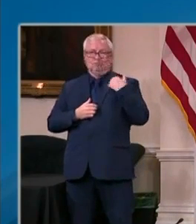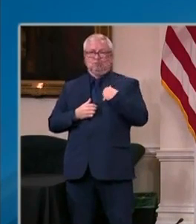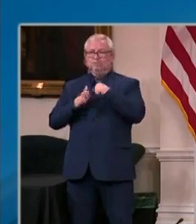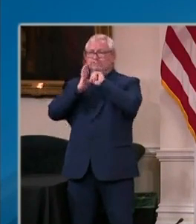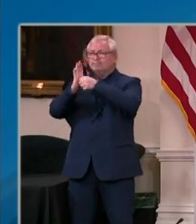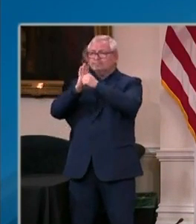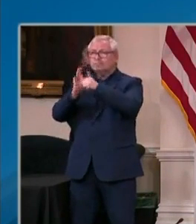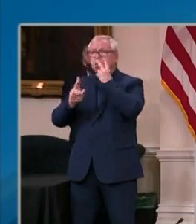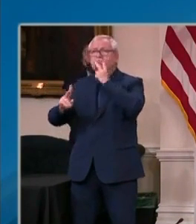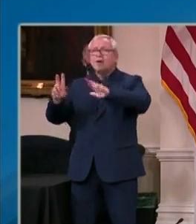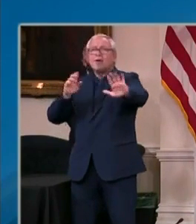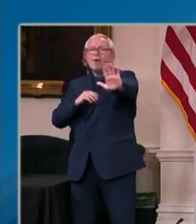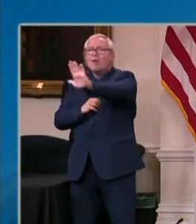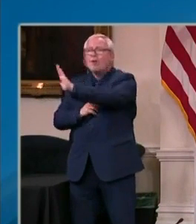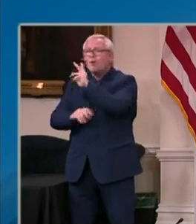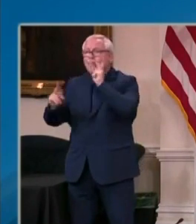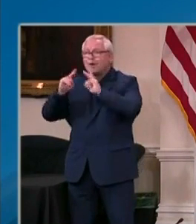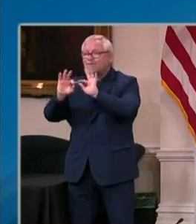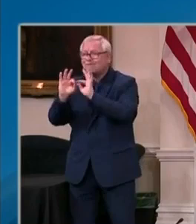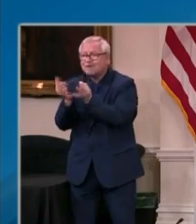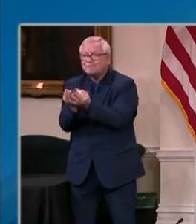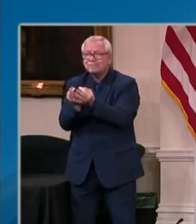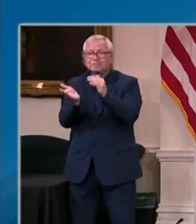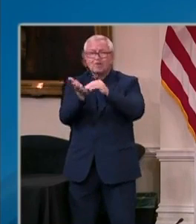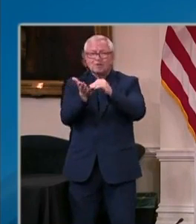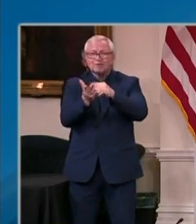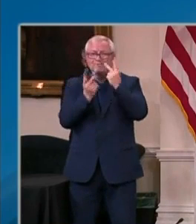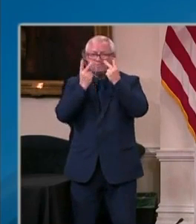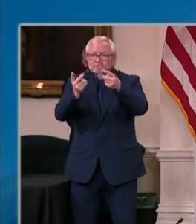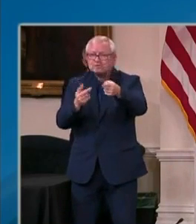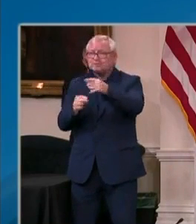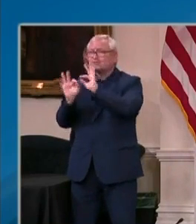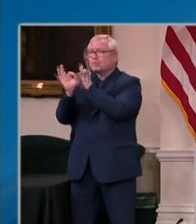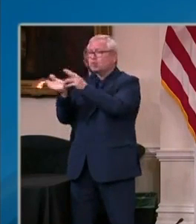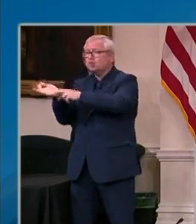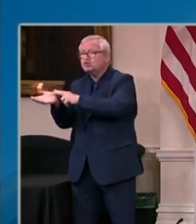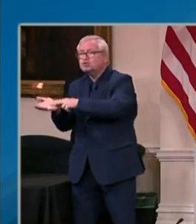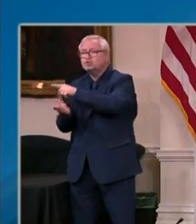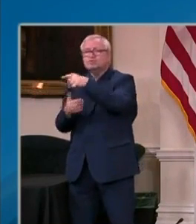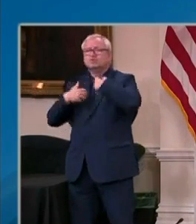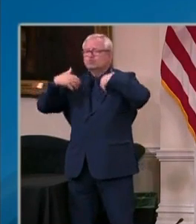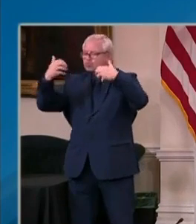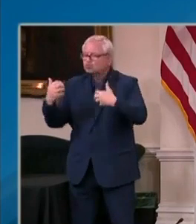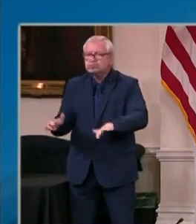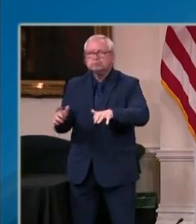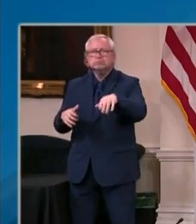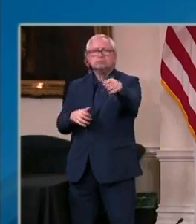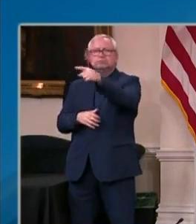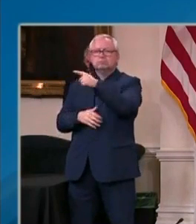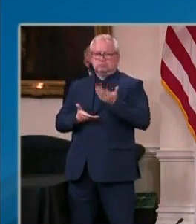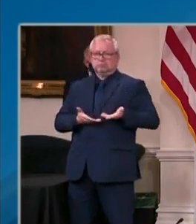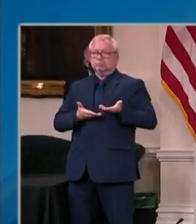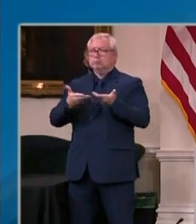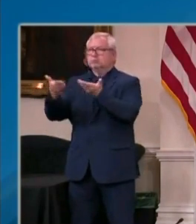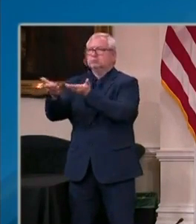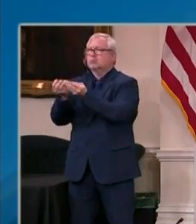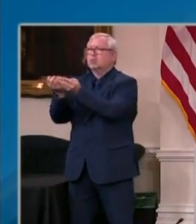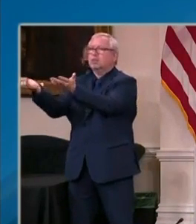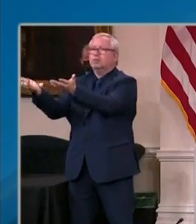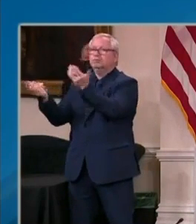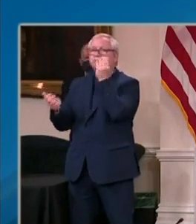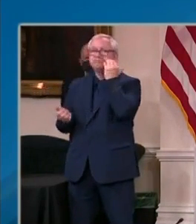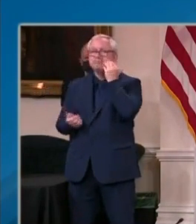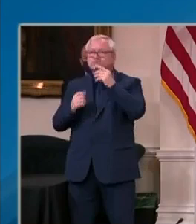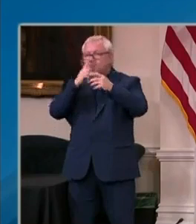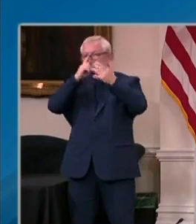I HAVE SPOKEN BEFORE ON THIS AND WANT TO CONTINUE TO EMPHASIZE THE IMPORTANCE OF SEEING YOUR DOCTOR OR NURSE PRACTITIONER IF NEEDED.